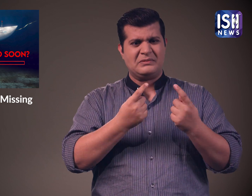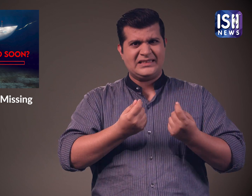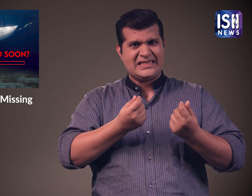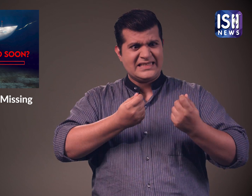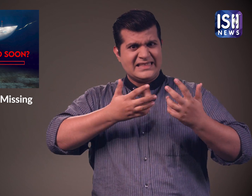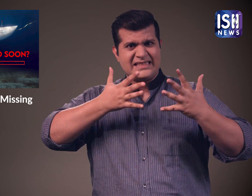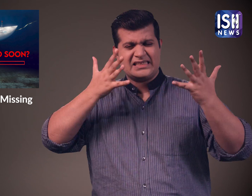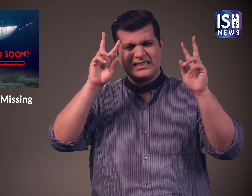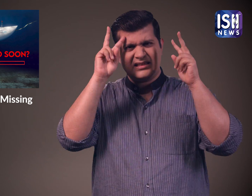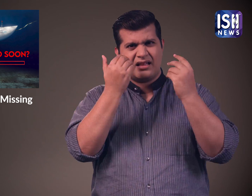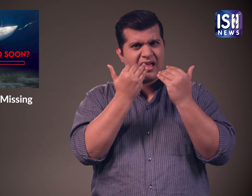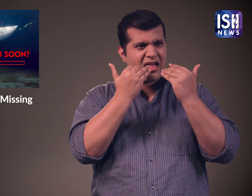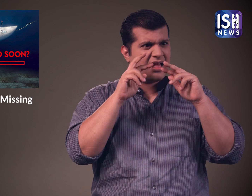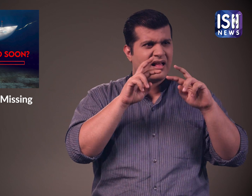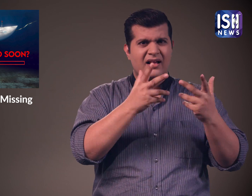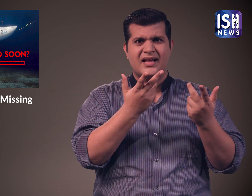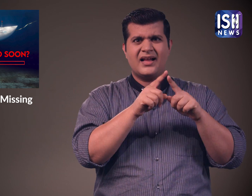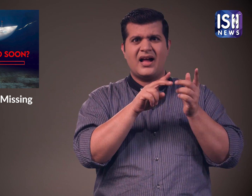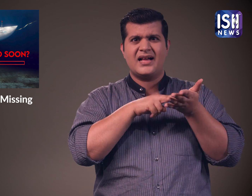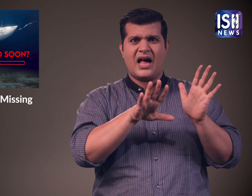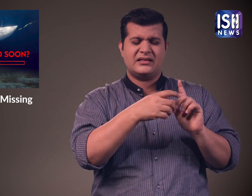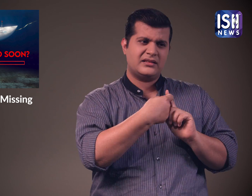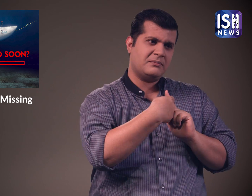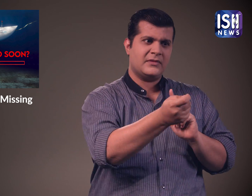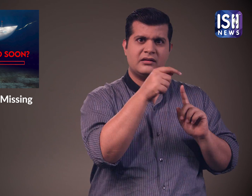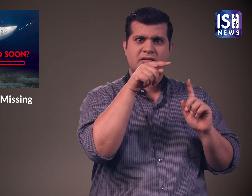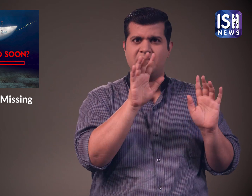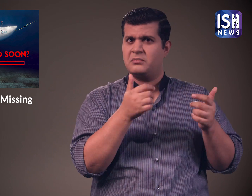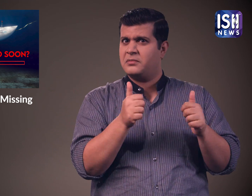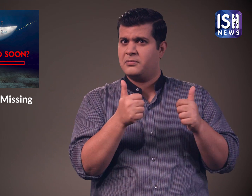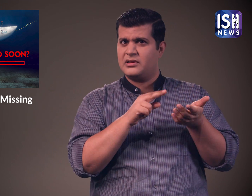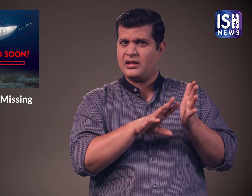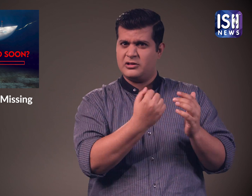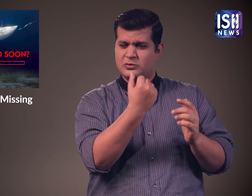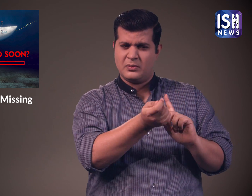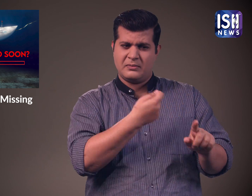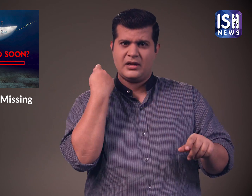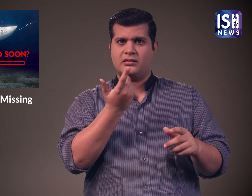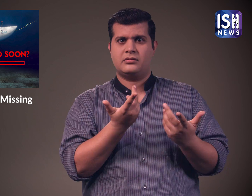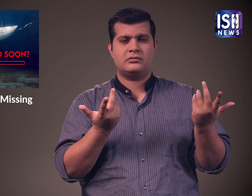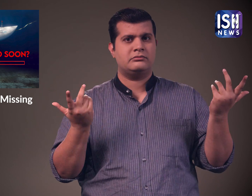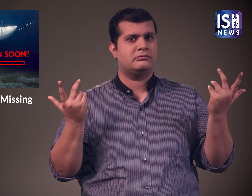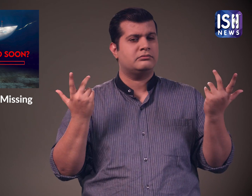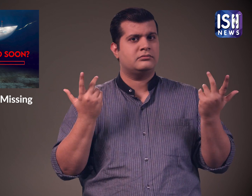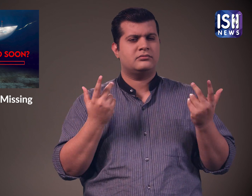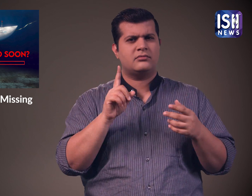The billionaires thought that they could outsmart nature, but it seems nature has outsmarted them.